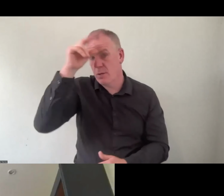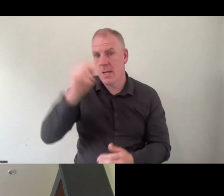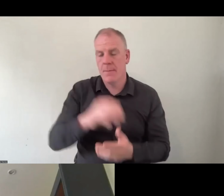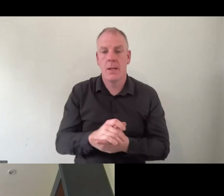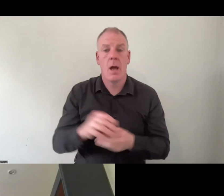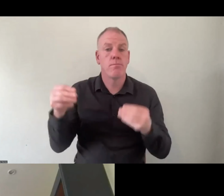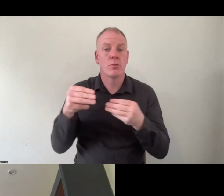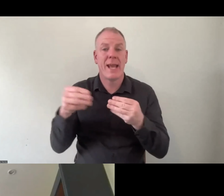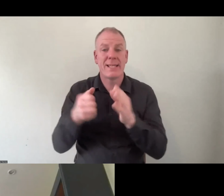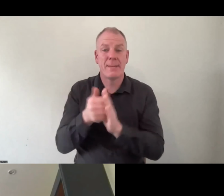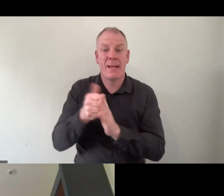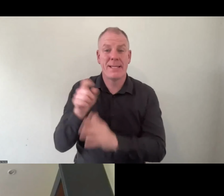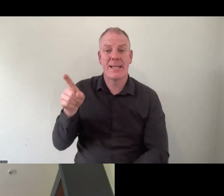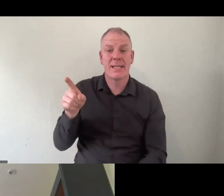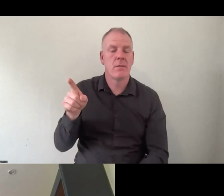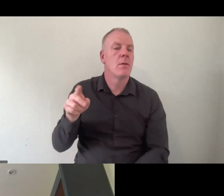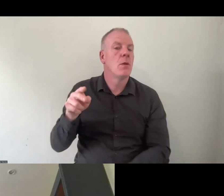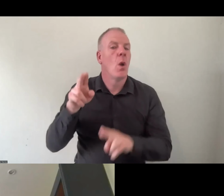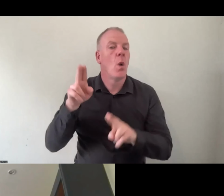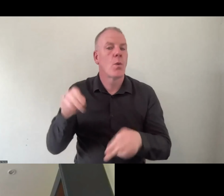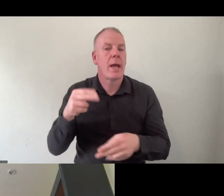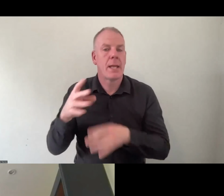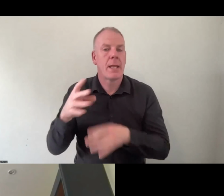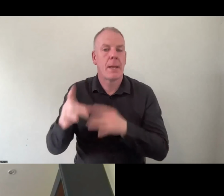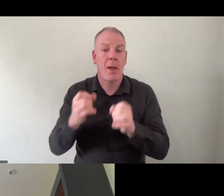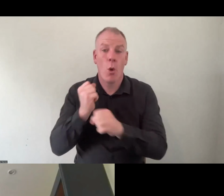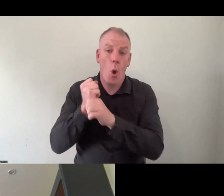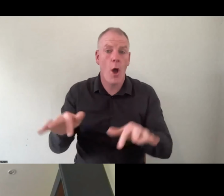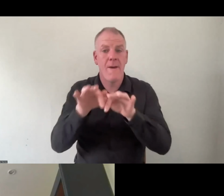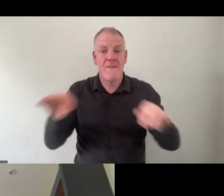you may not be able to make every floor of the venue accessible,